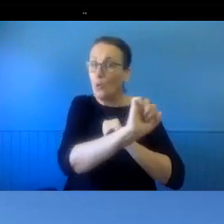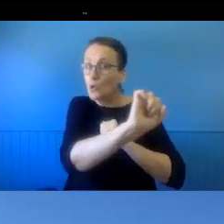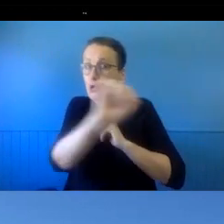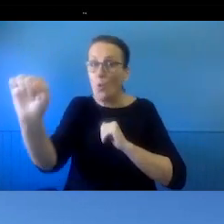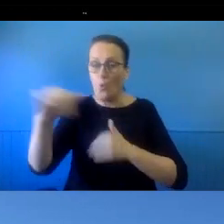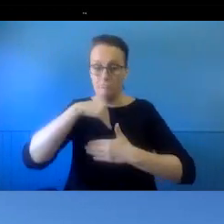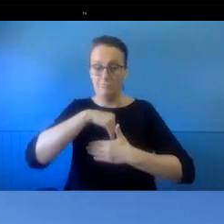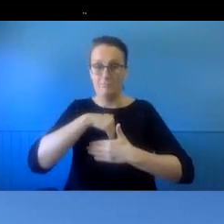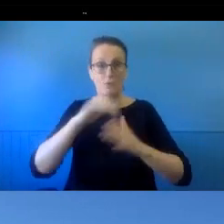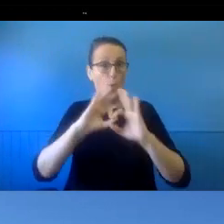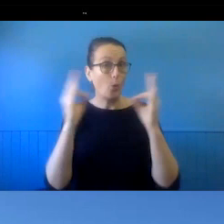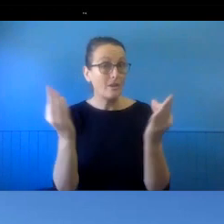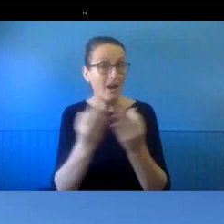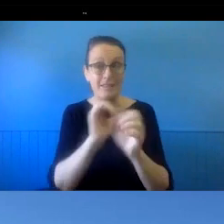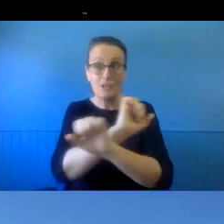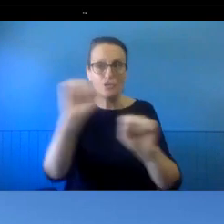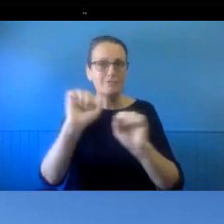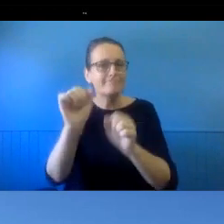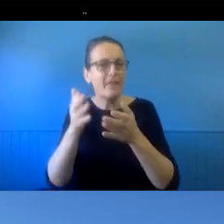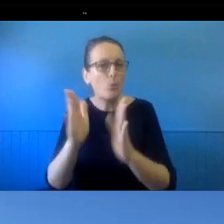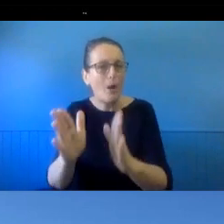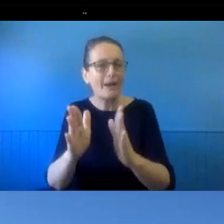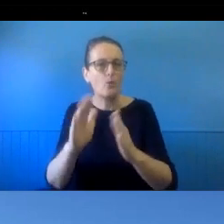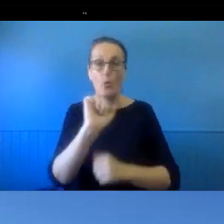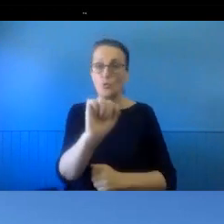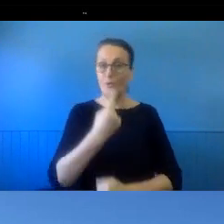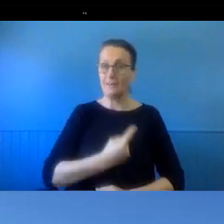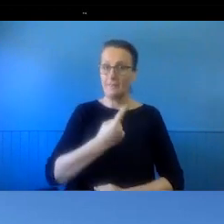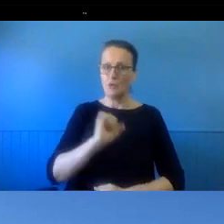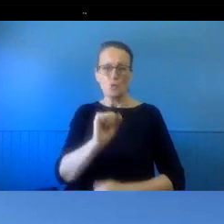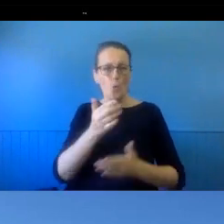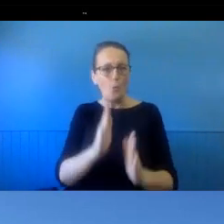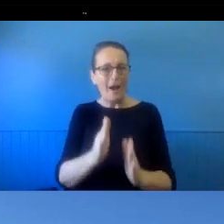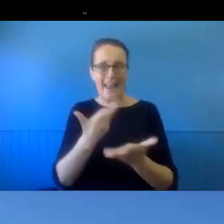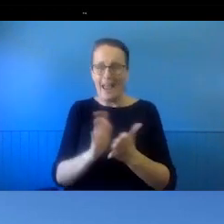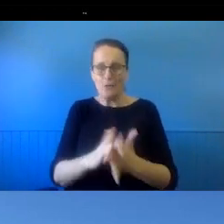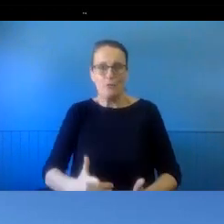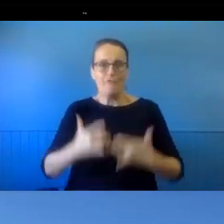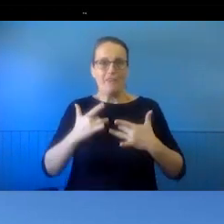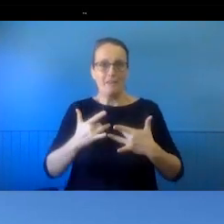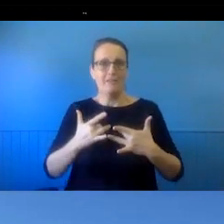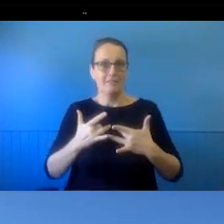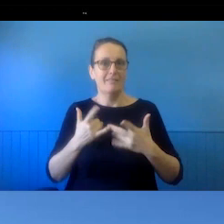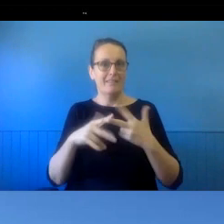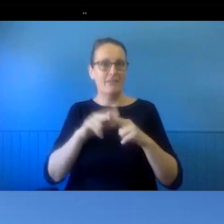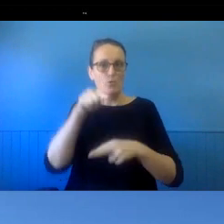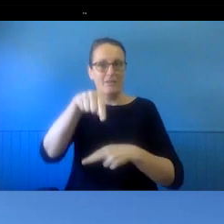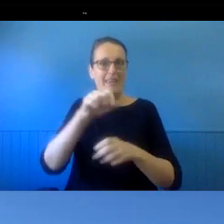organisation's tendencies are a really important feature here. To really sit with how do I feel being in that situation, of telling people